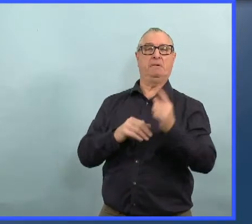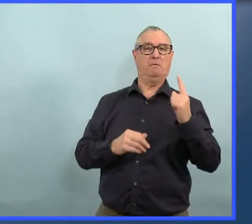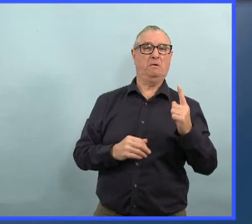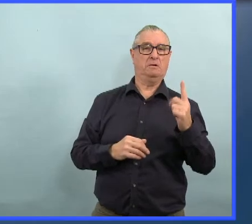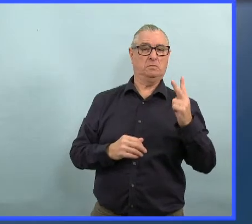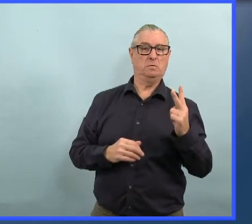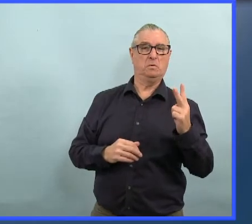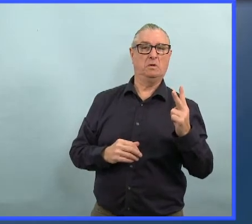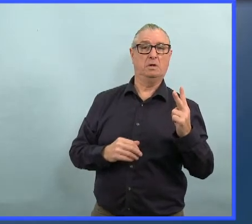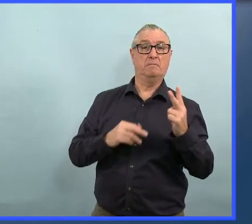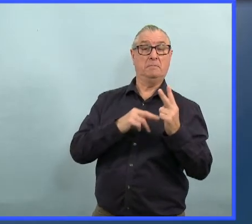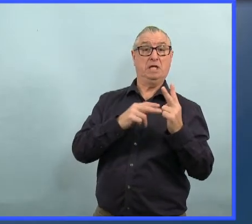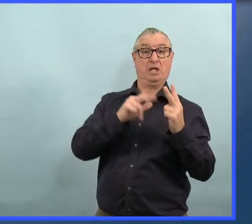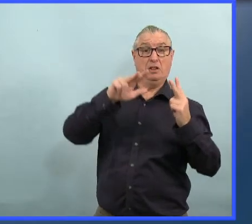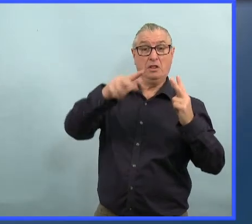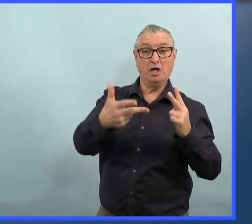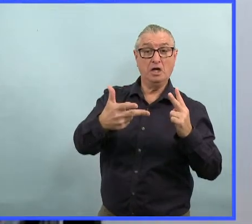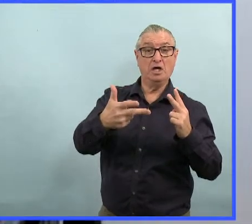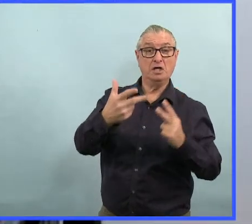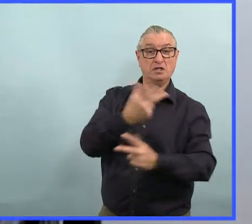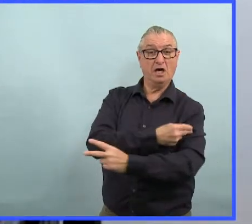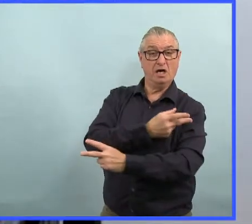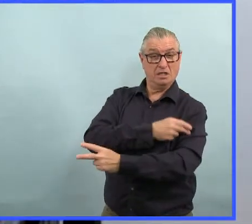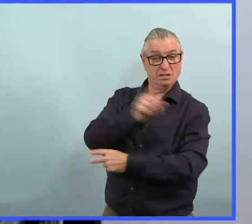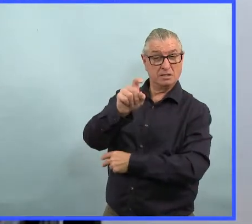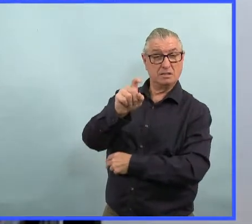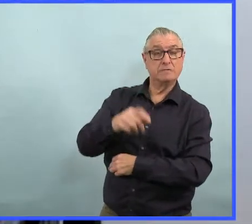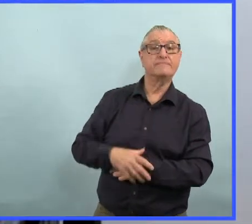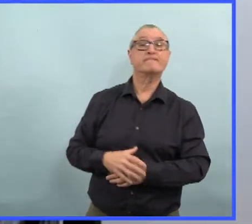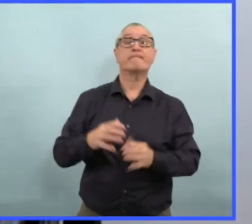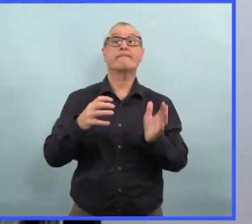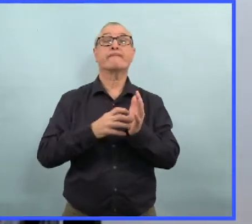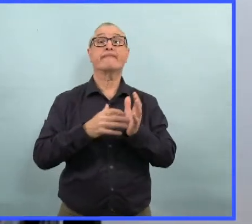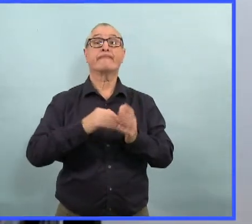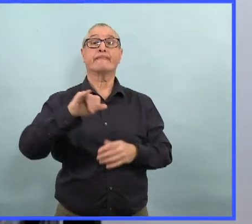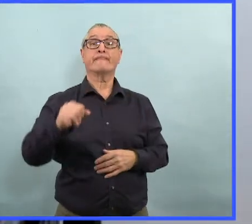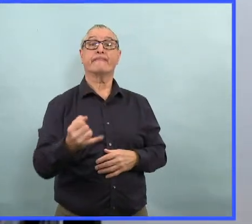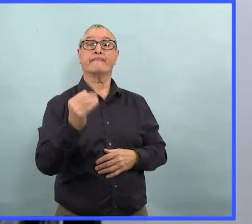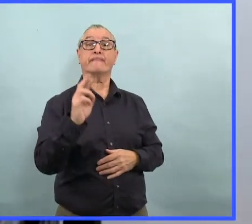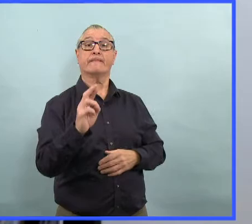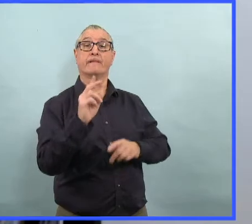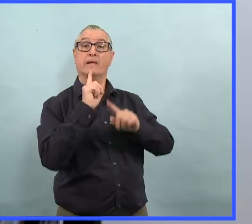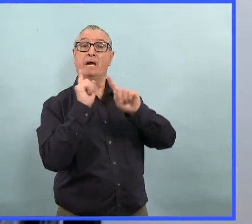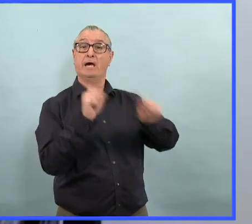i can start and if doctor wants to add anything um but we've definitely talked about this along